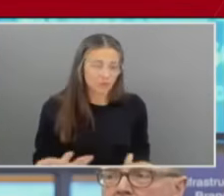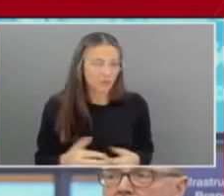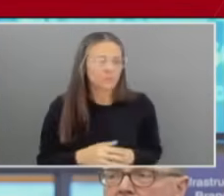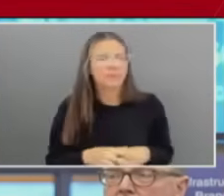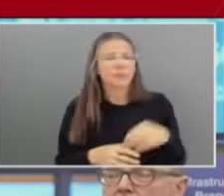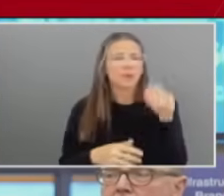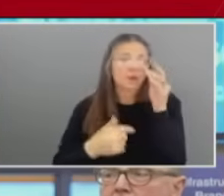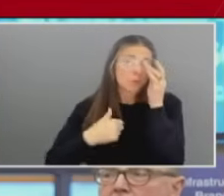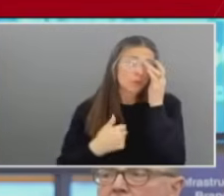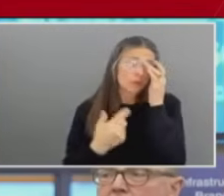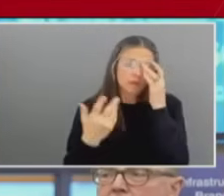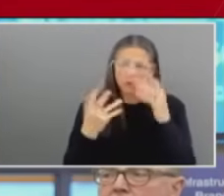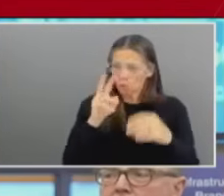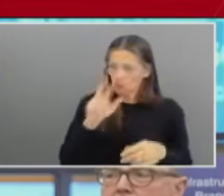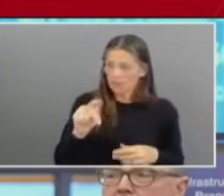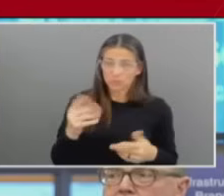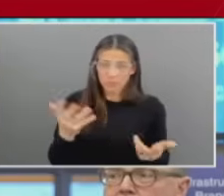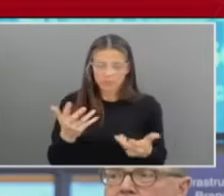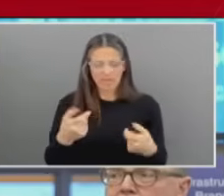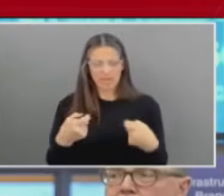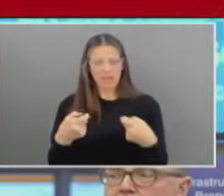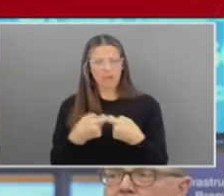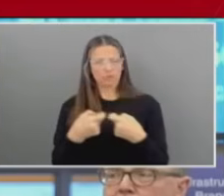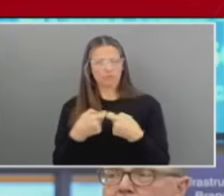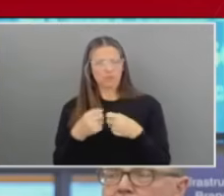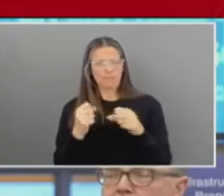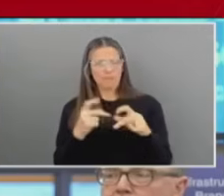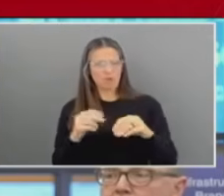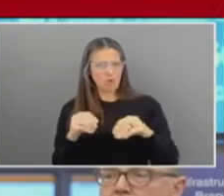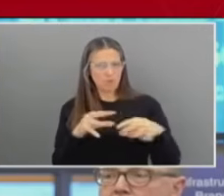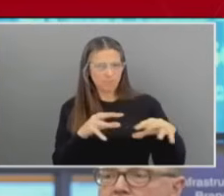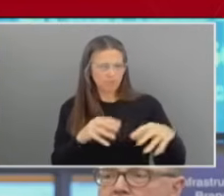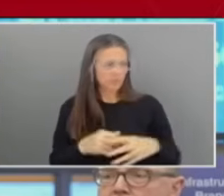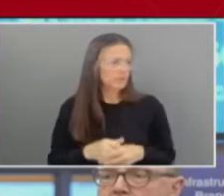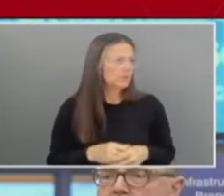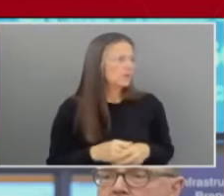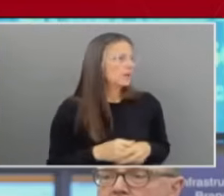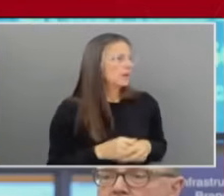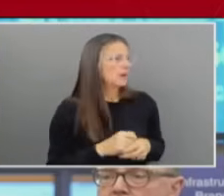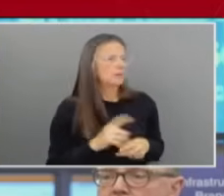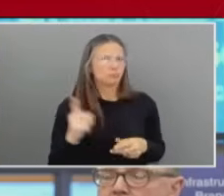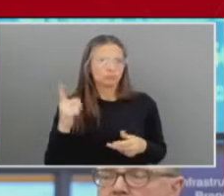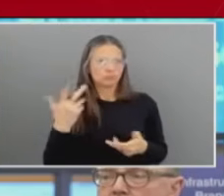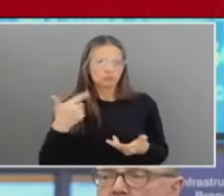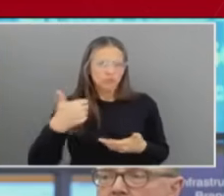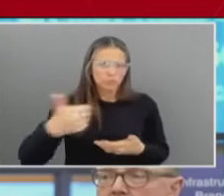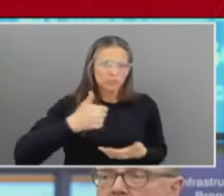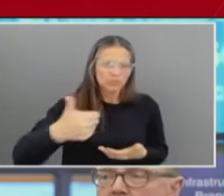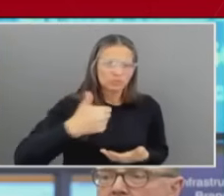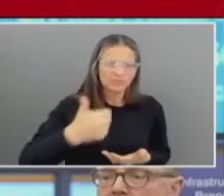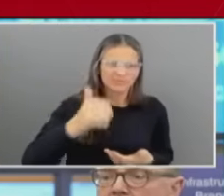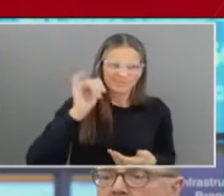WITH THAT BEING SAID, WE WANT TO TALK A LITTLE BIT ABOUT OUR TWO MAIN EFFORTS HERE. THAT’S THE POWER RESTORATION AND TRANSPORTATION.